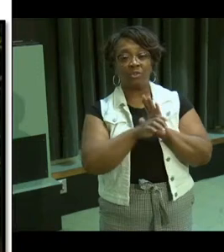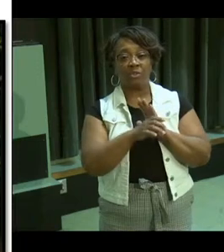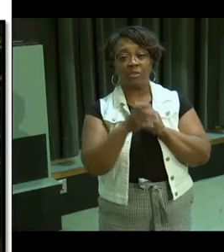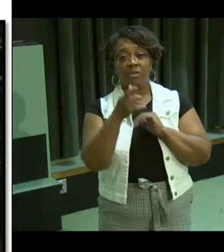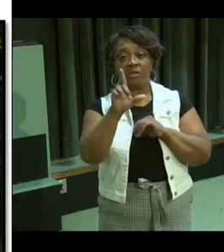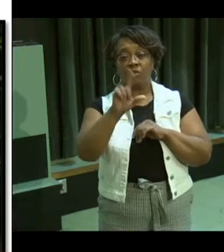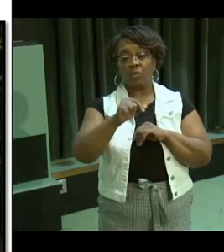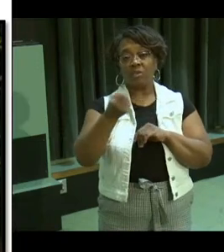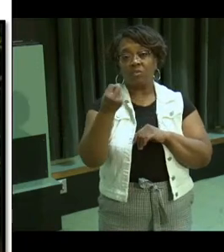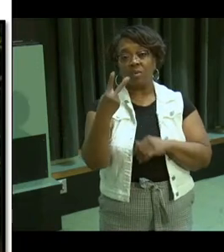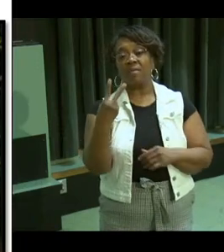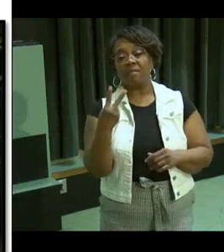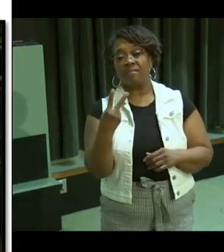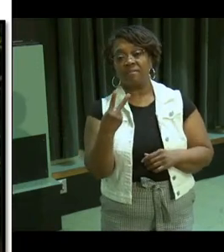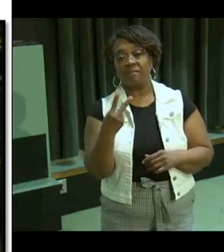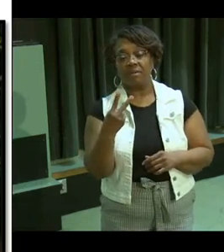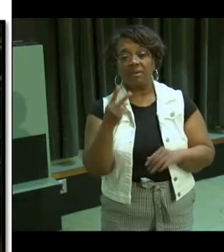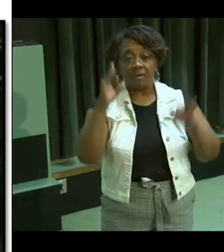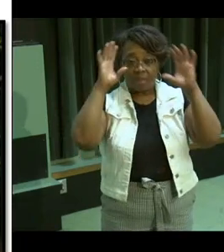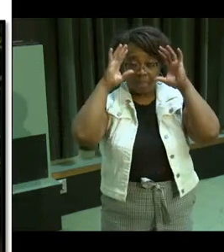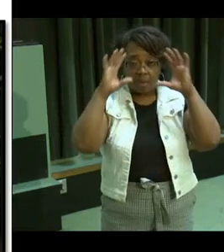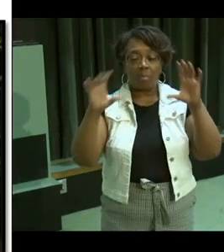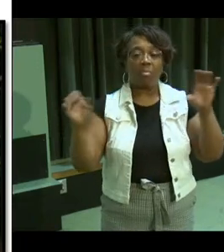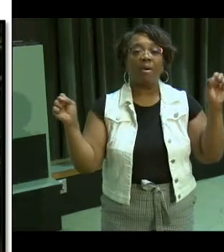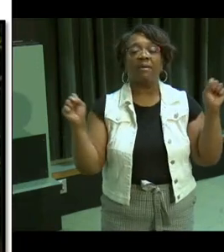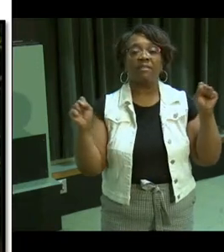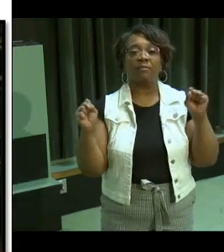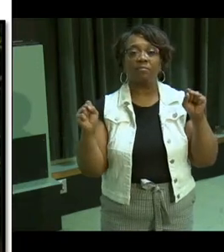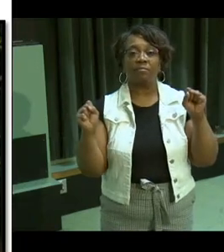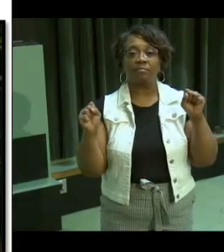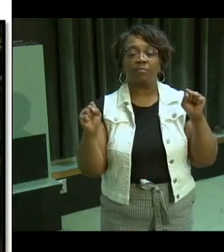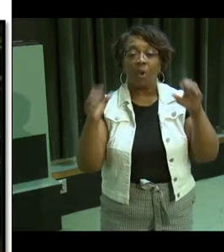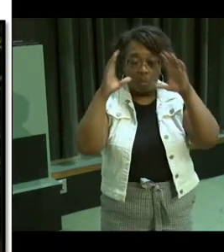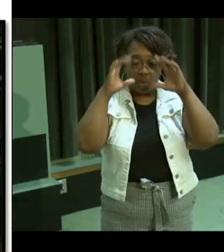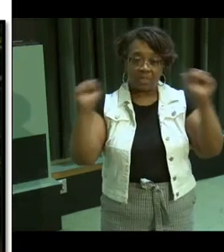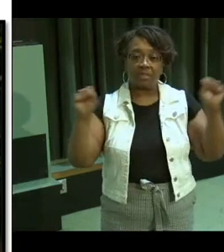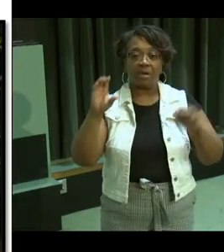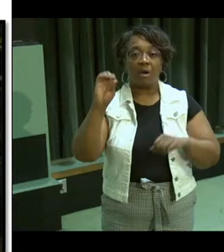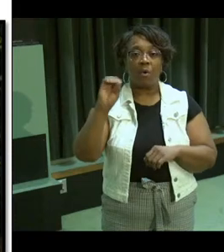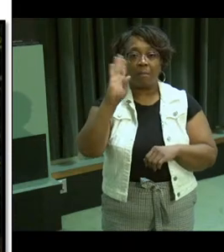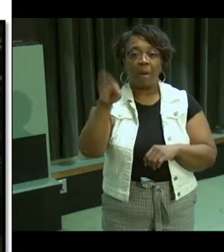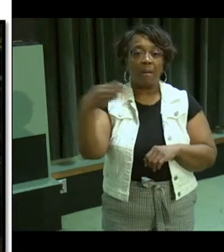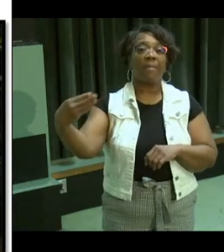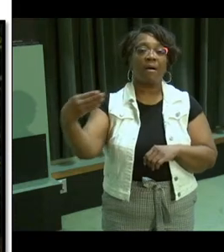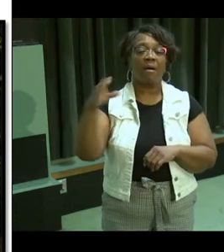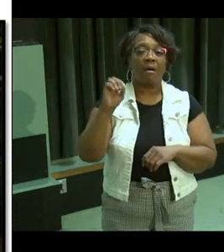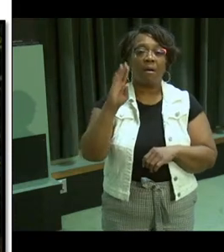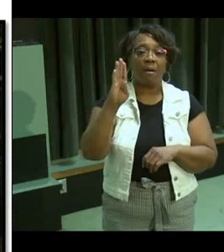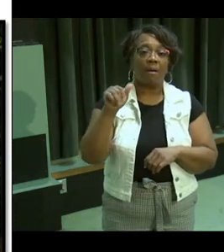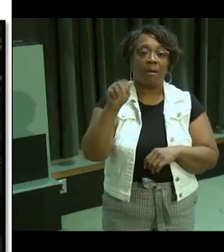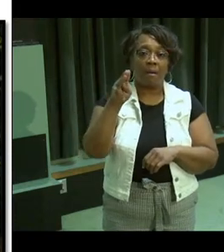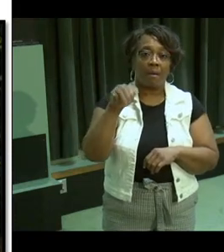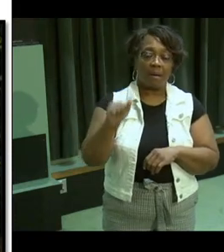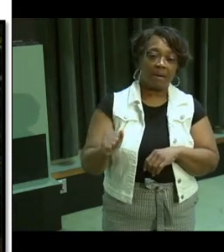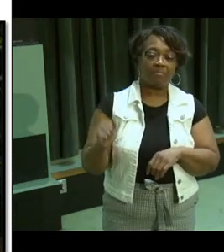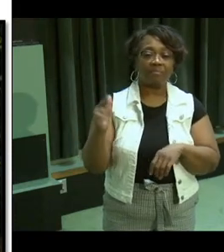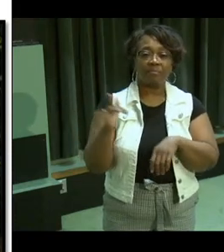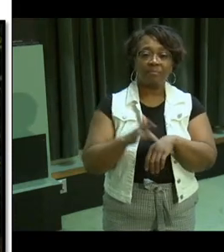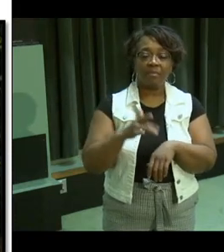was in 2012, the president came